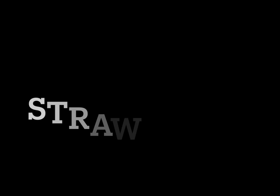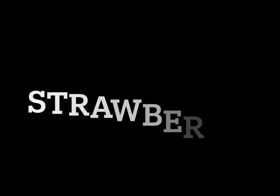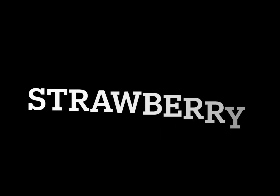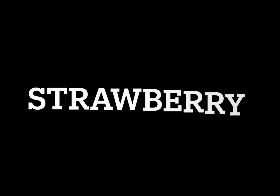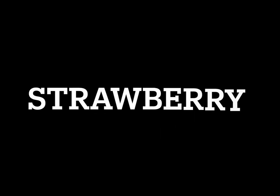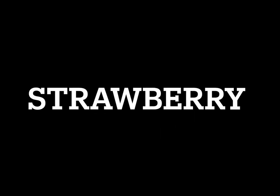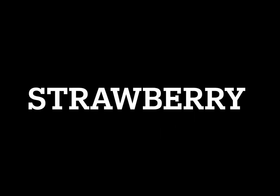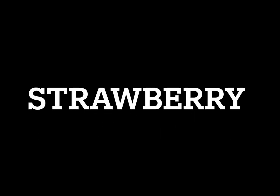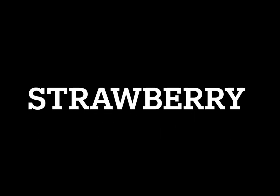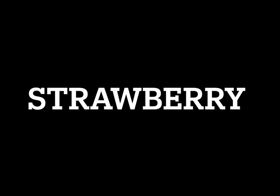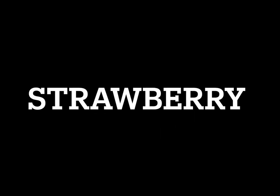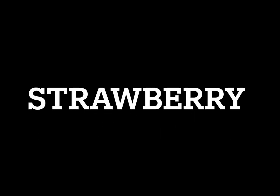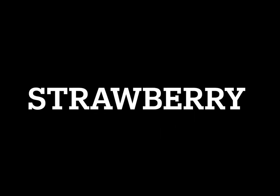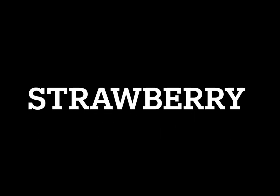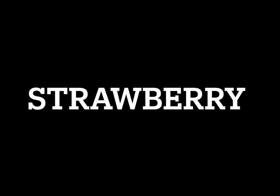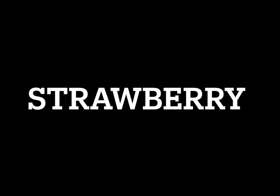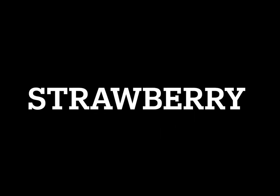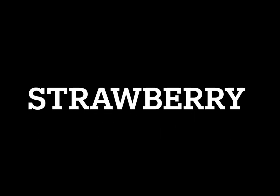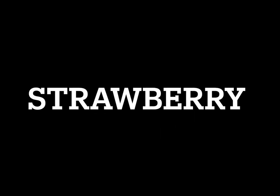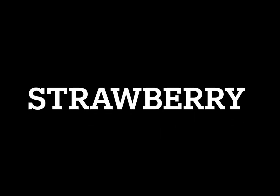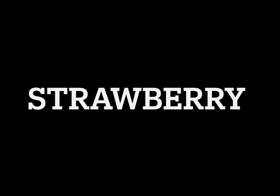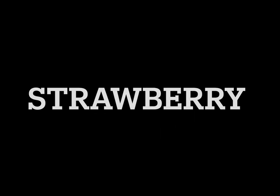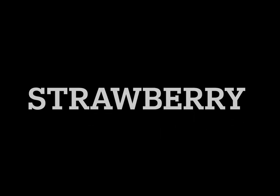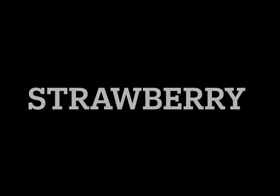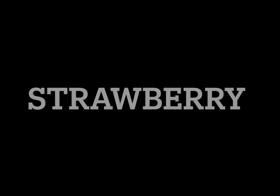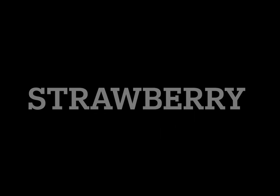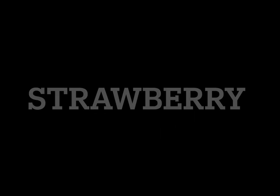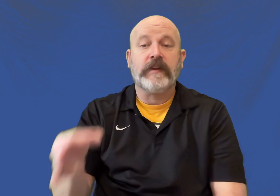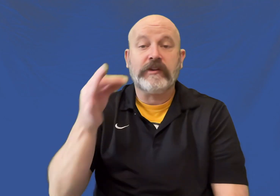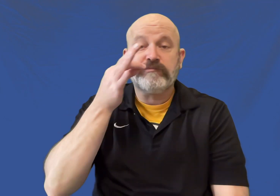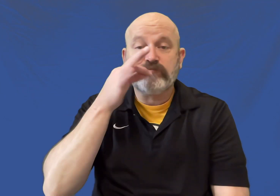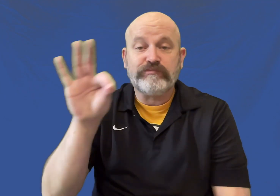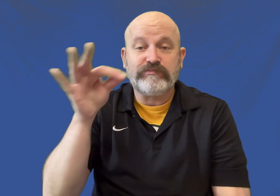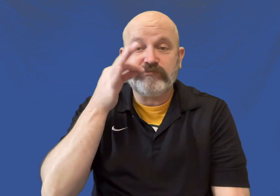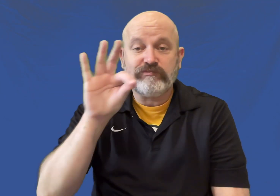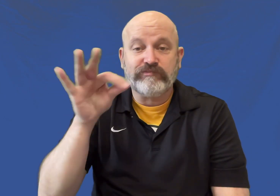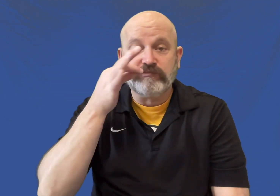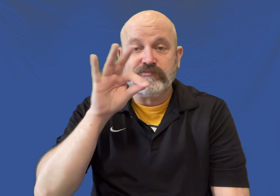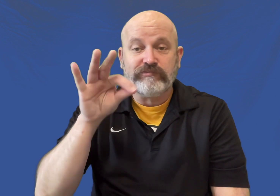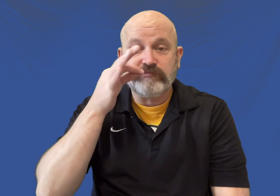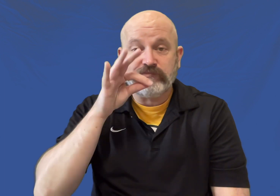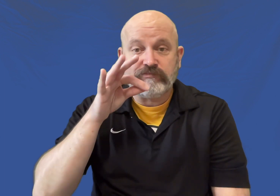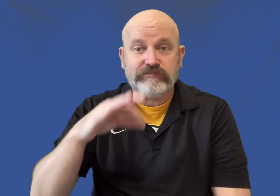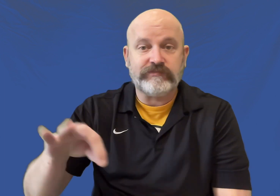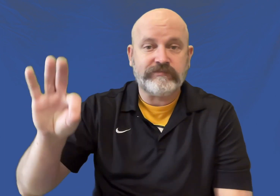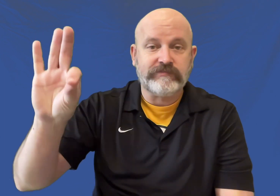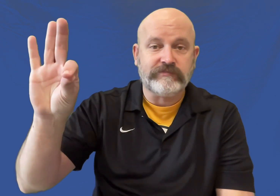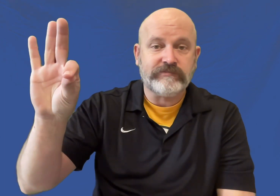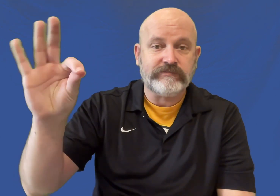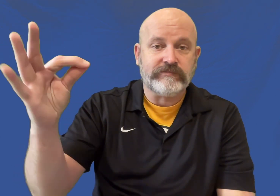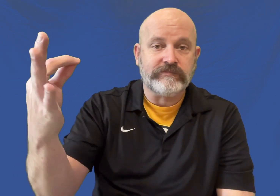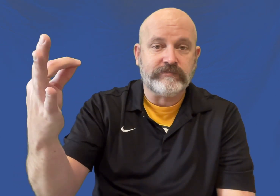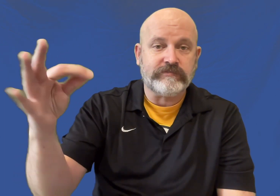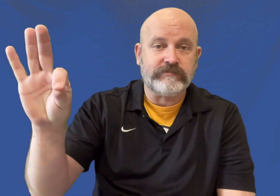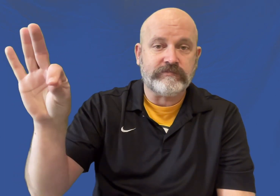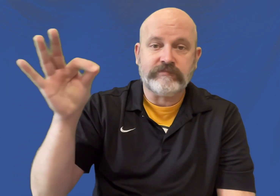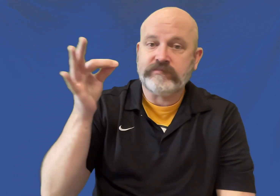Strawberry - like this your first two fingers connected.